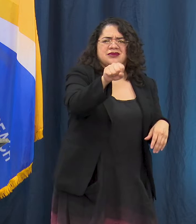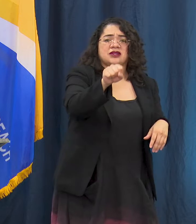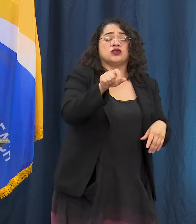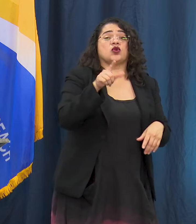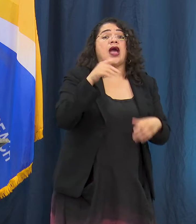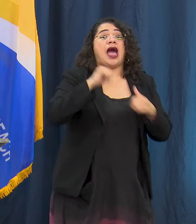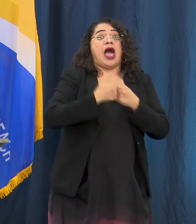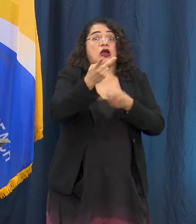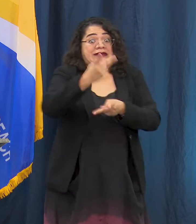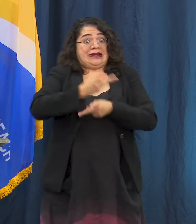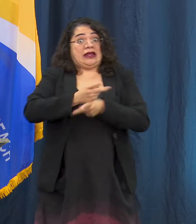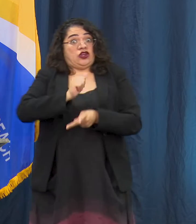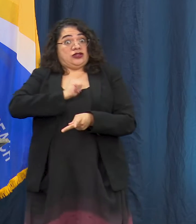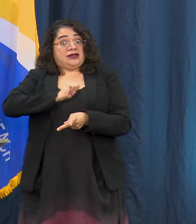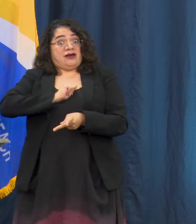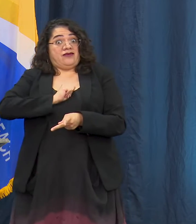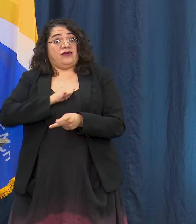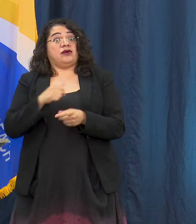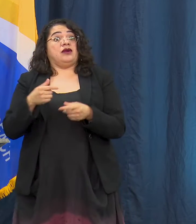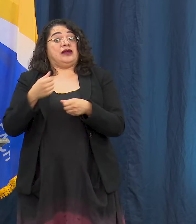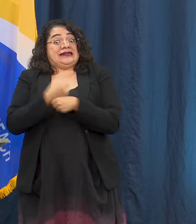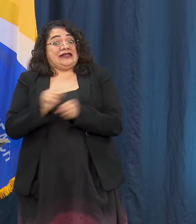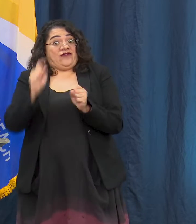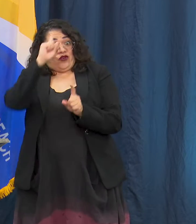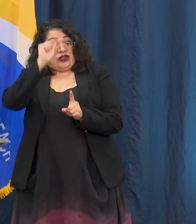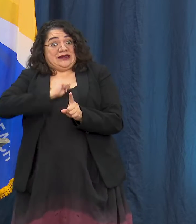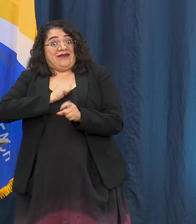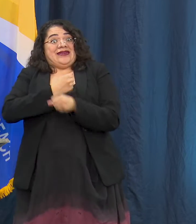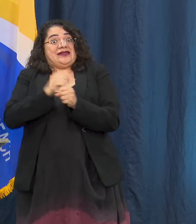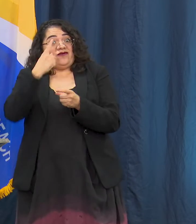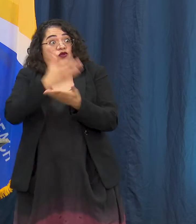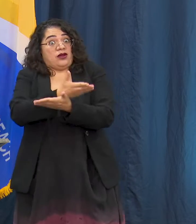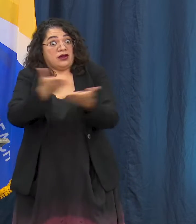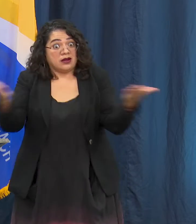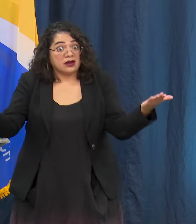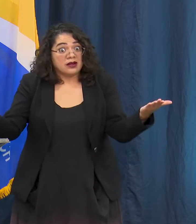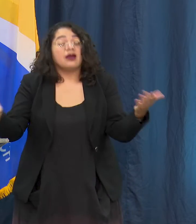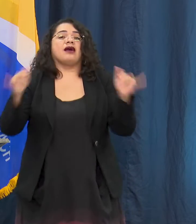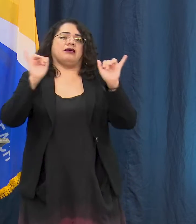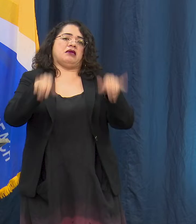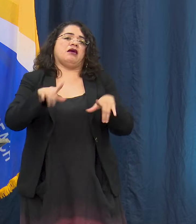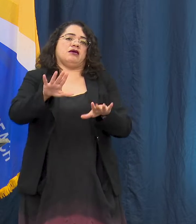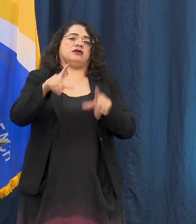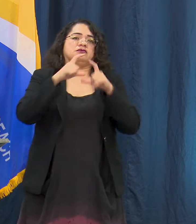your face coverings it is a step towards more safety, it is not safe necessarily.